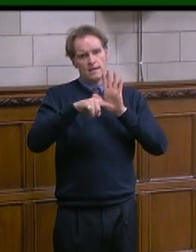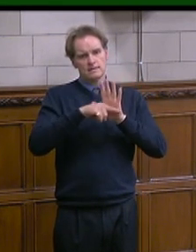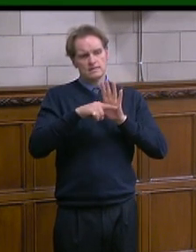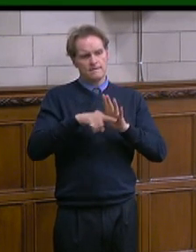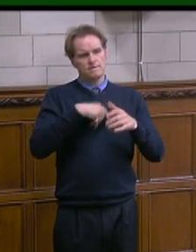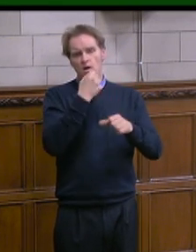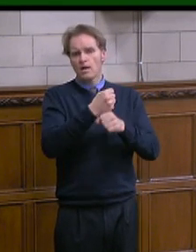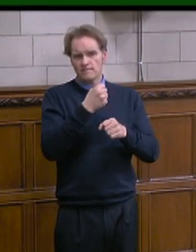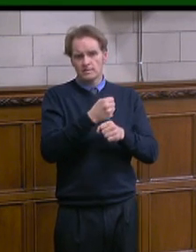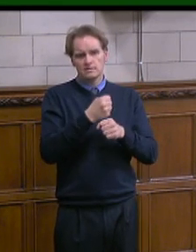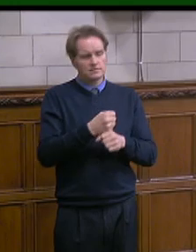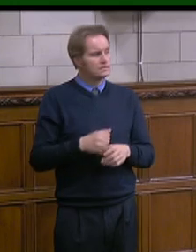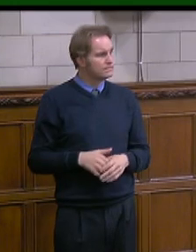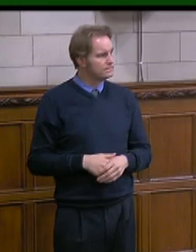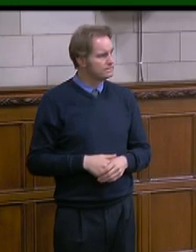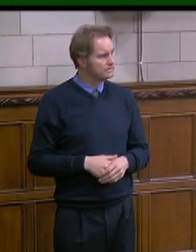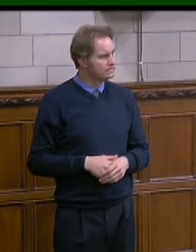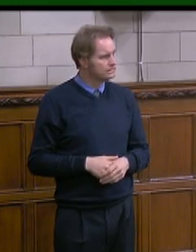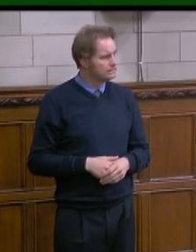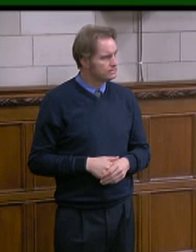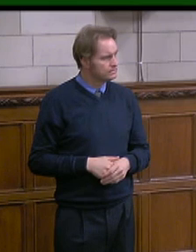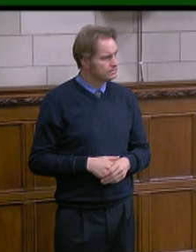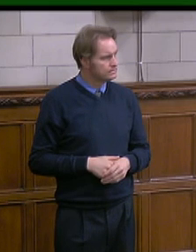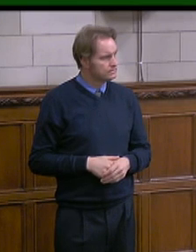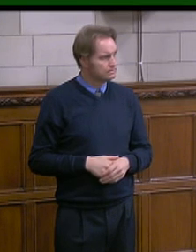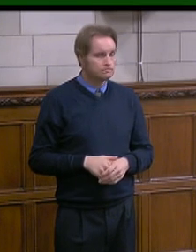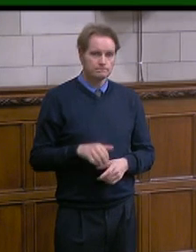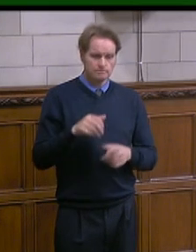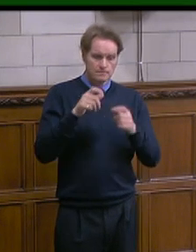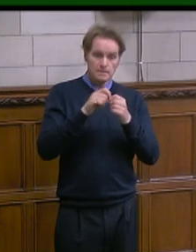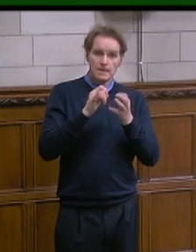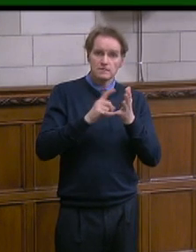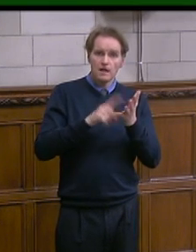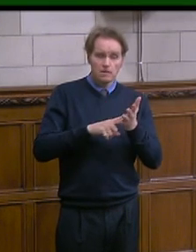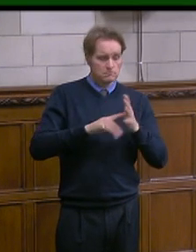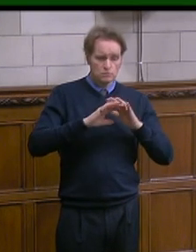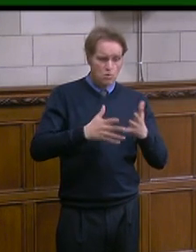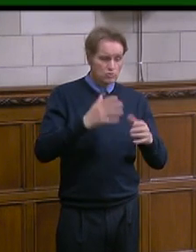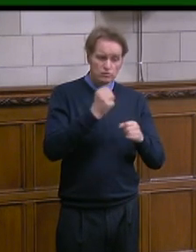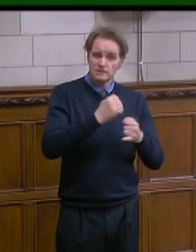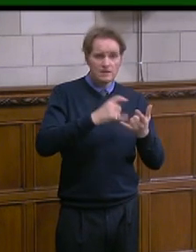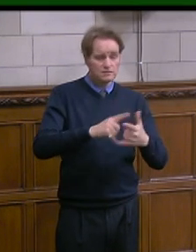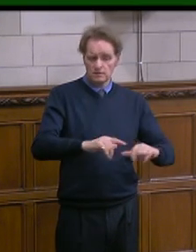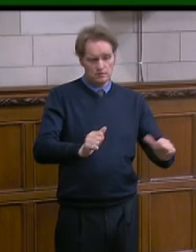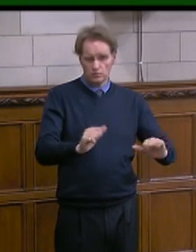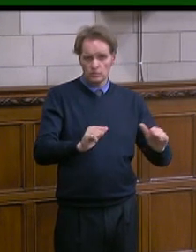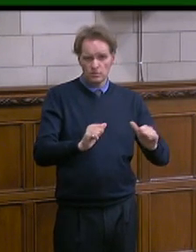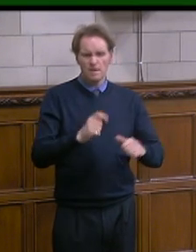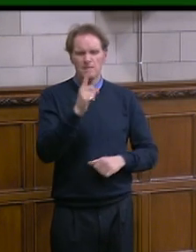hold in high regard. Because British Sign Language is not a GCSE, it is seen as having lower status not only